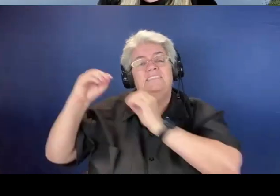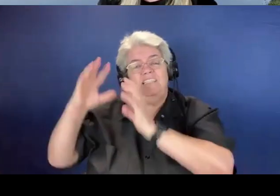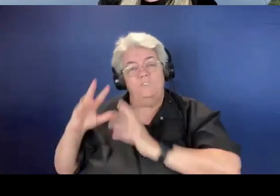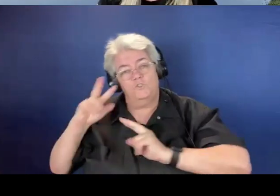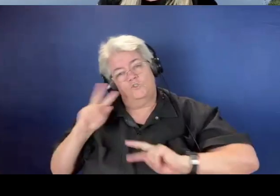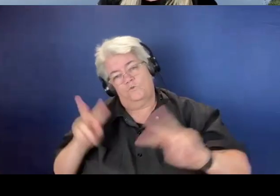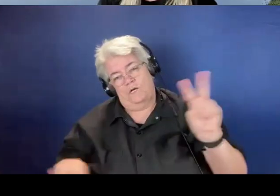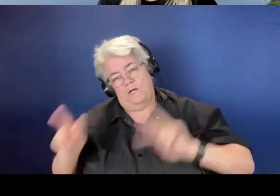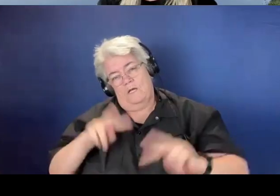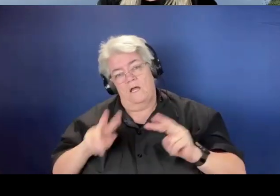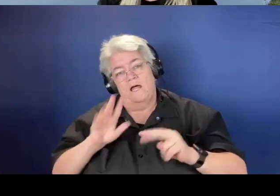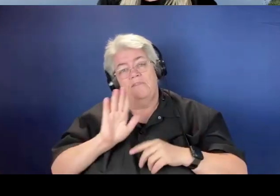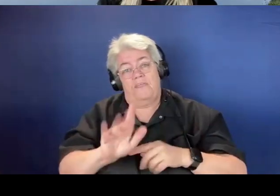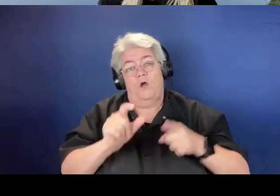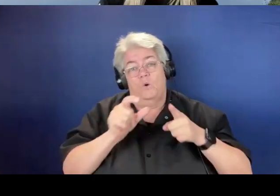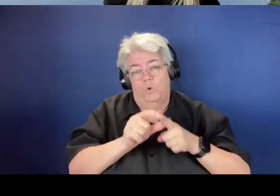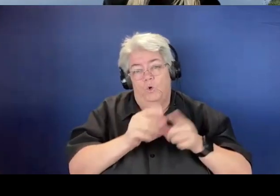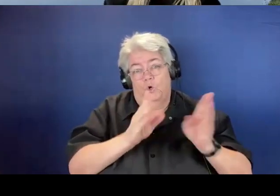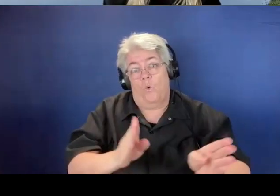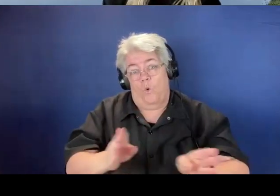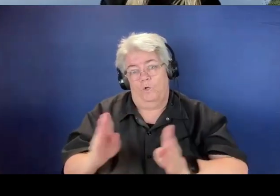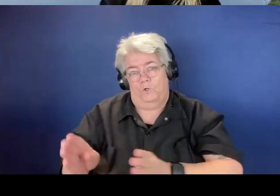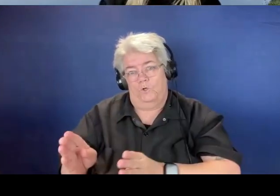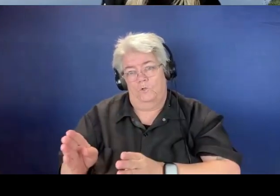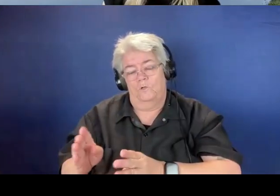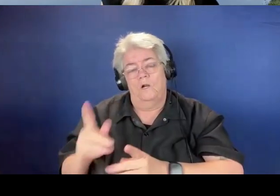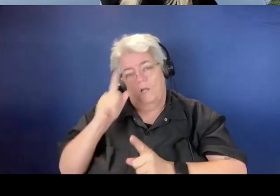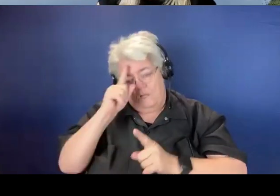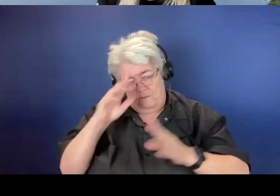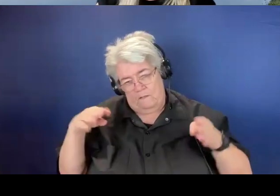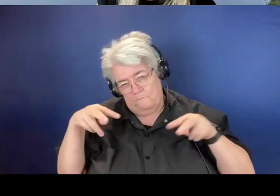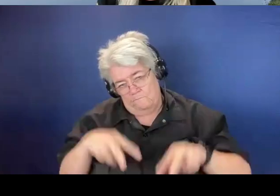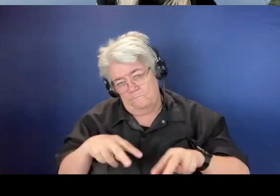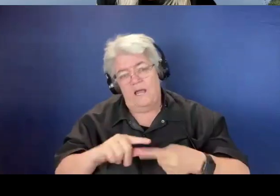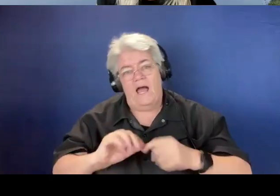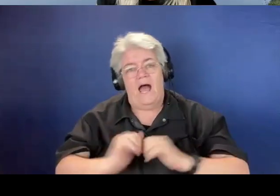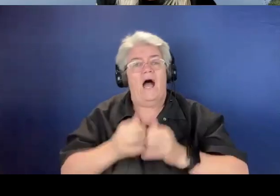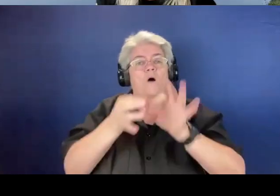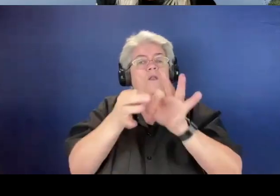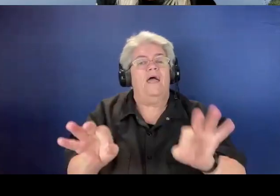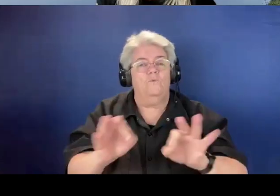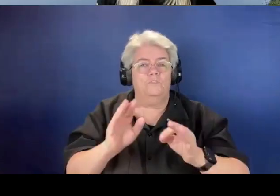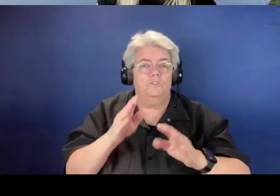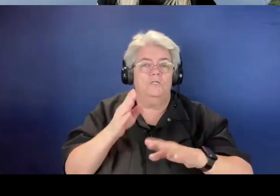syntax and they provide suggestions for focusing on development of language, all right.